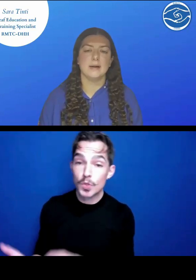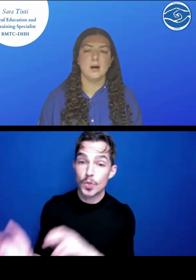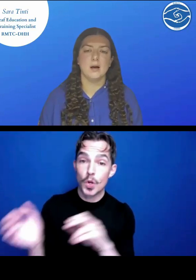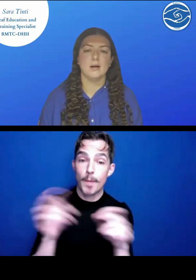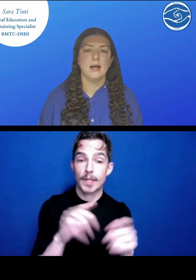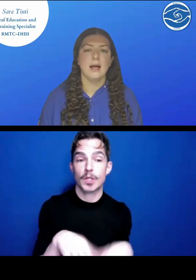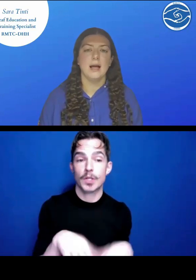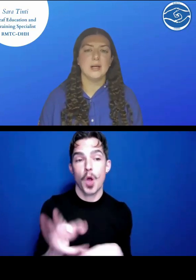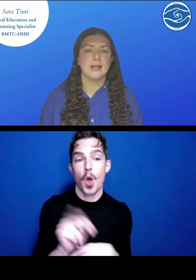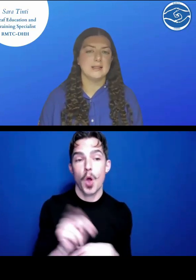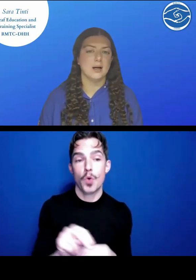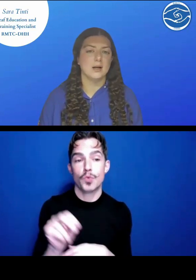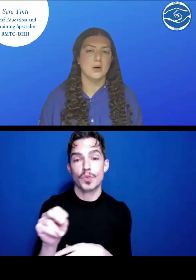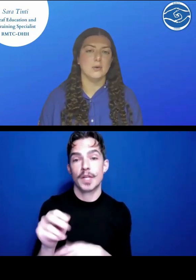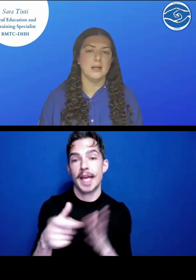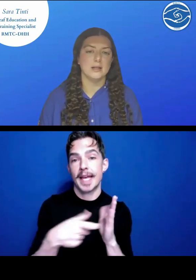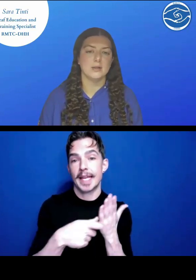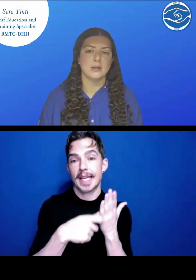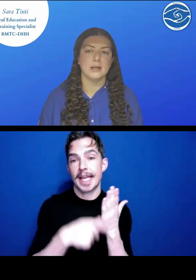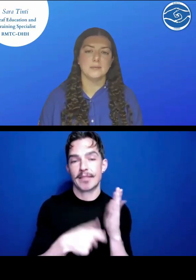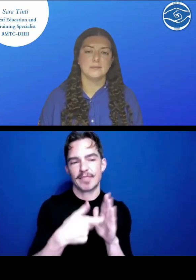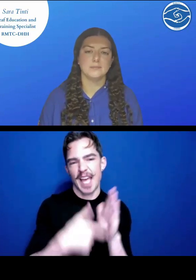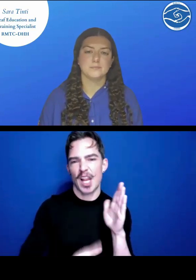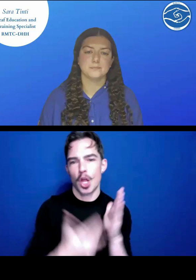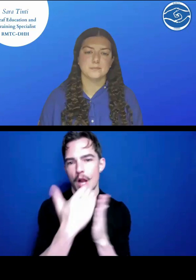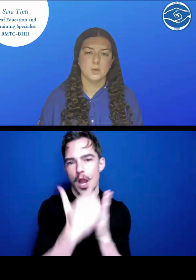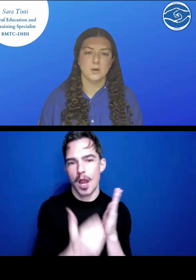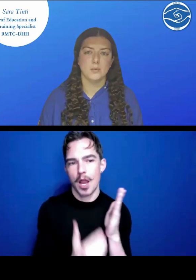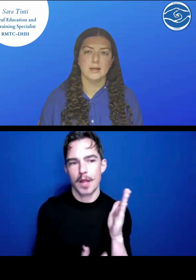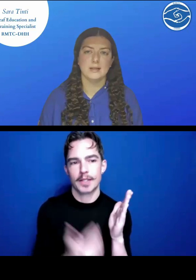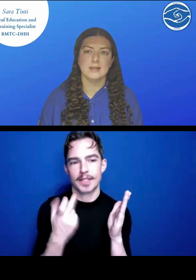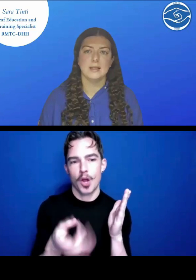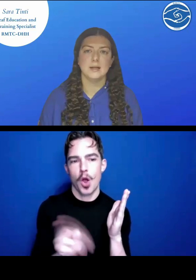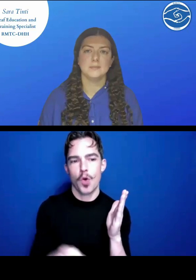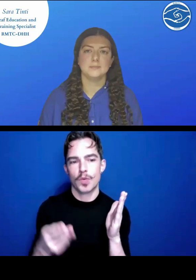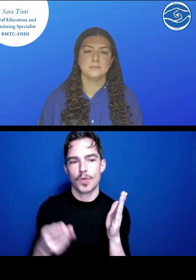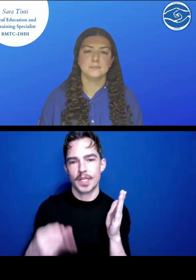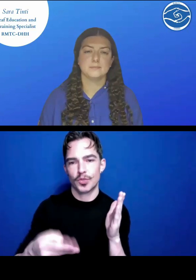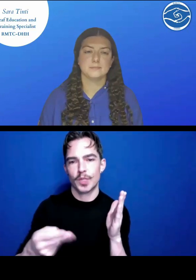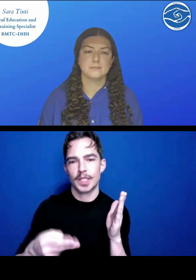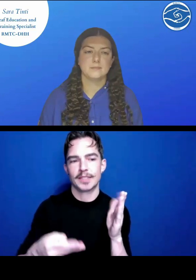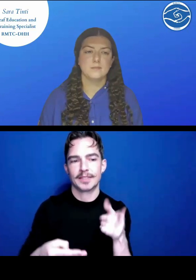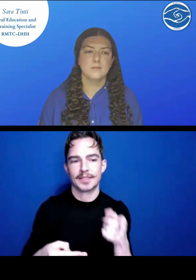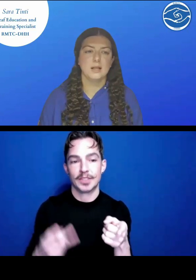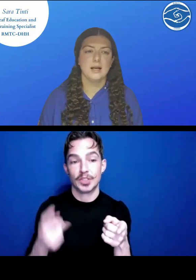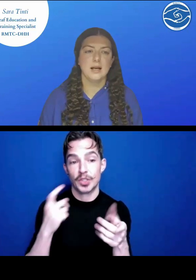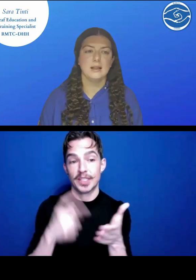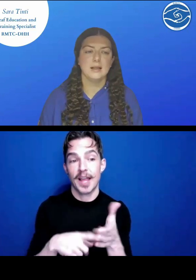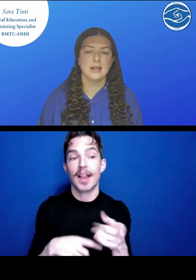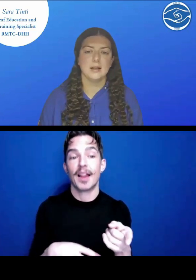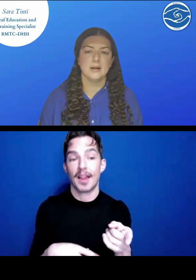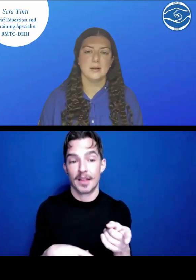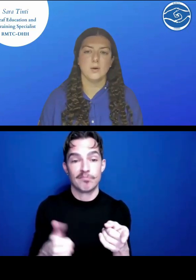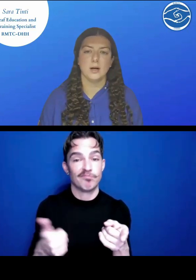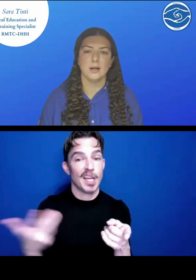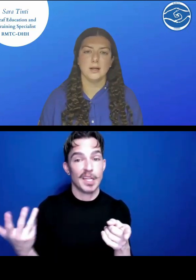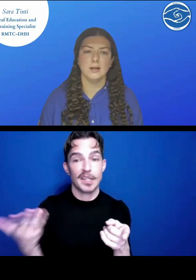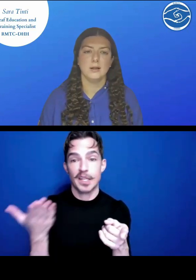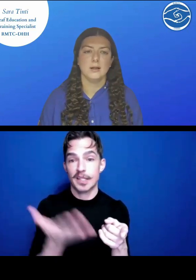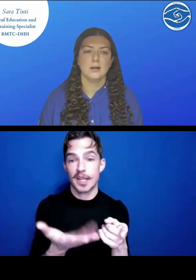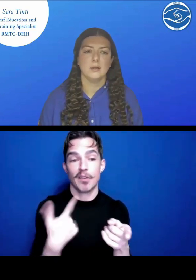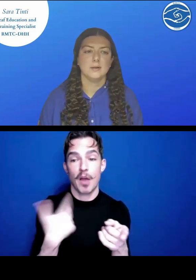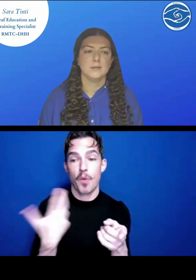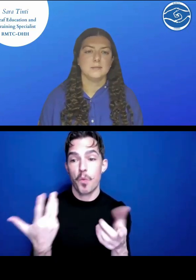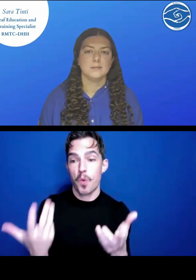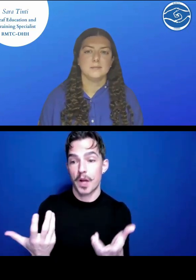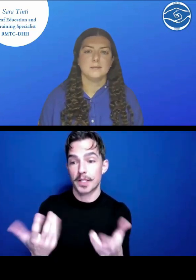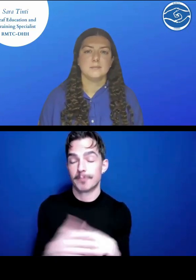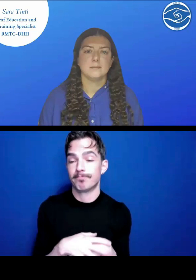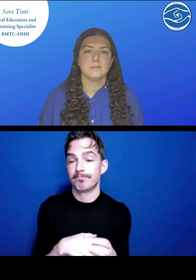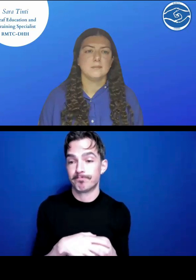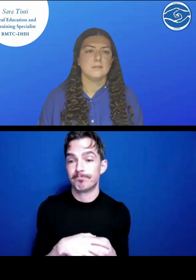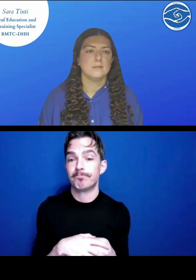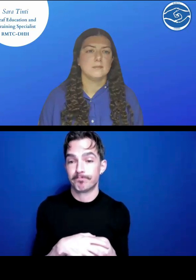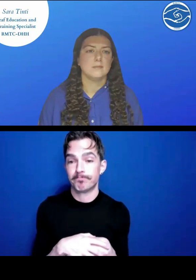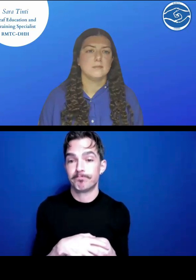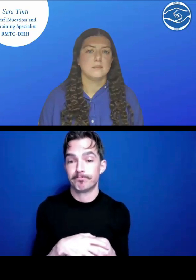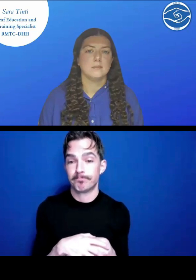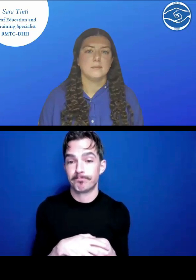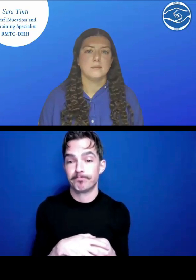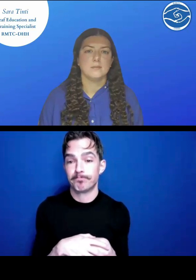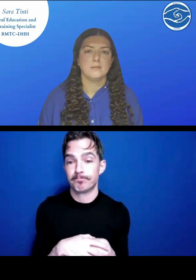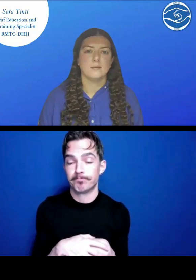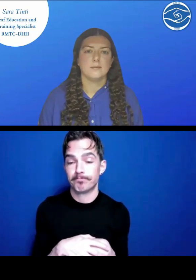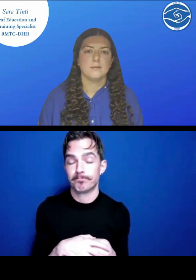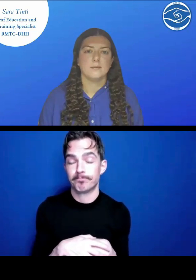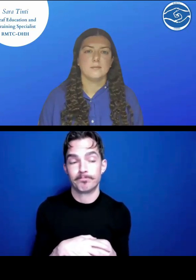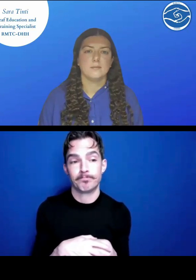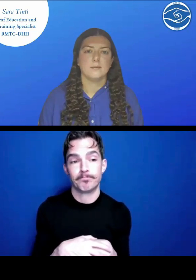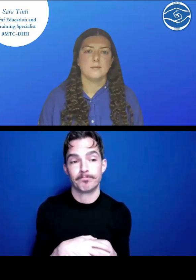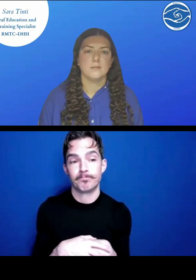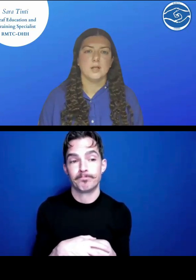catalog and we can see our own history where we can see anything in here that I wanted.